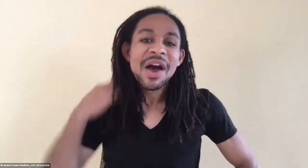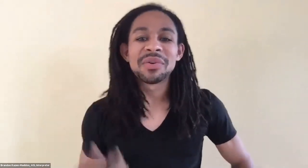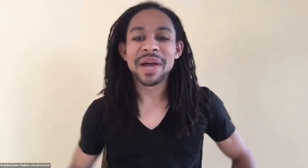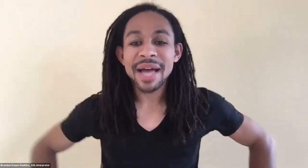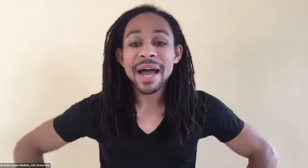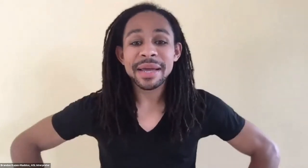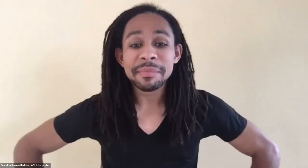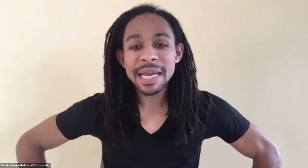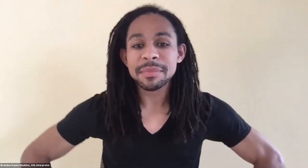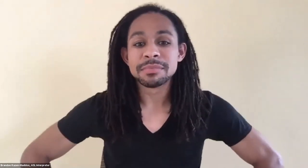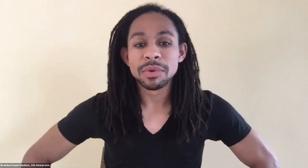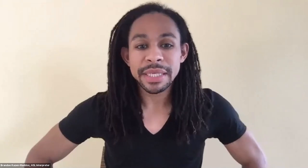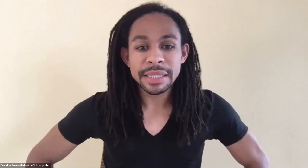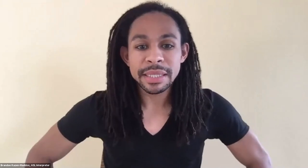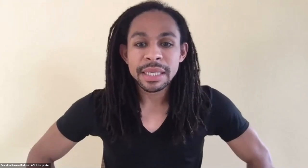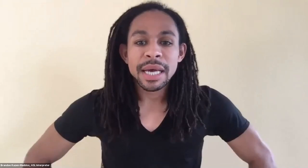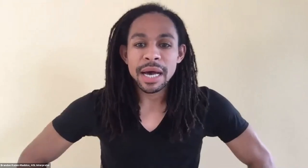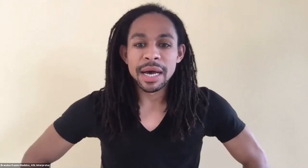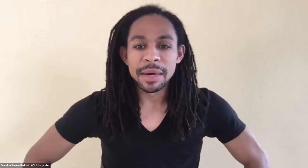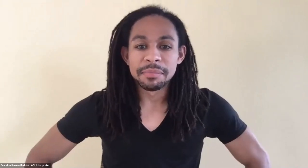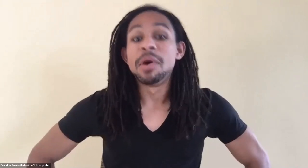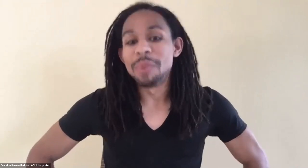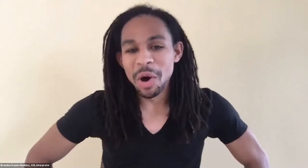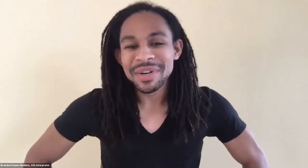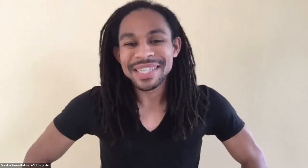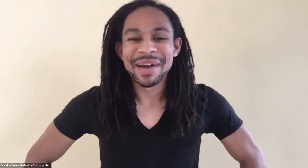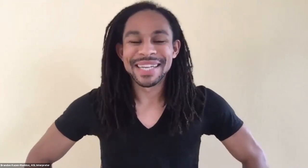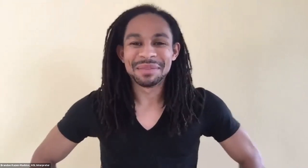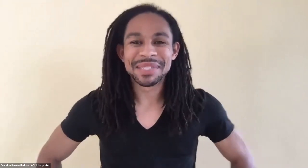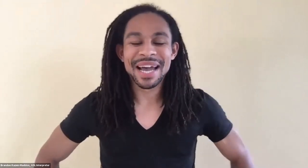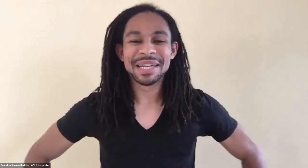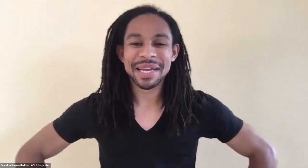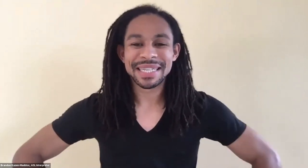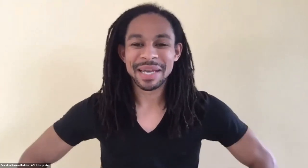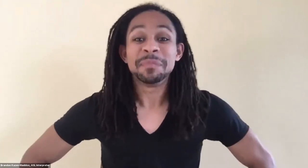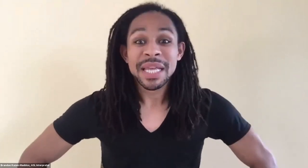All right, hi, my name is Monique. MoMo is my name sign and my nickname.